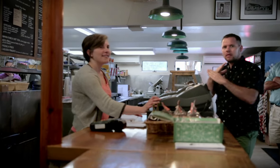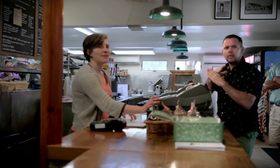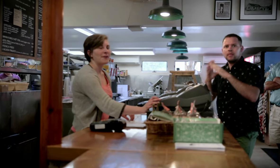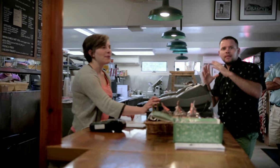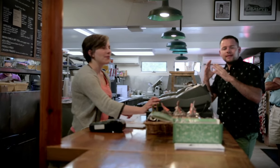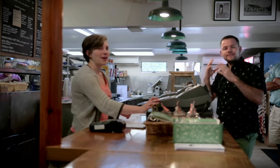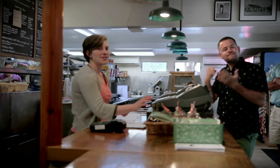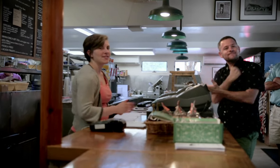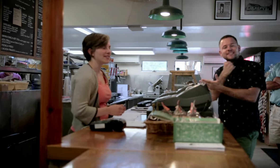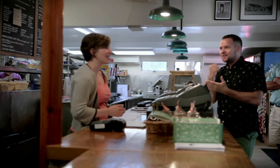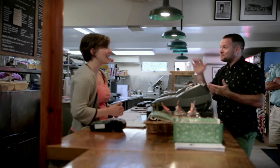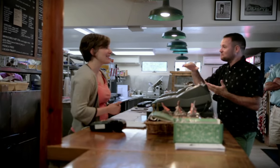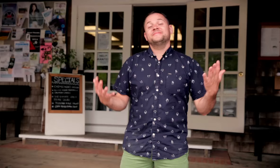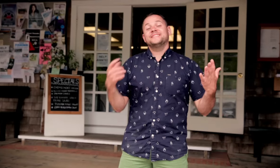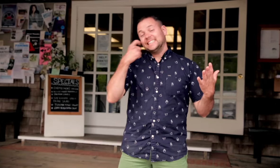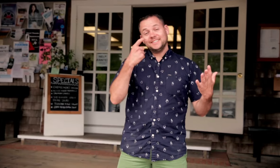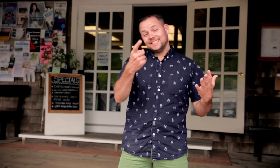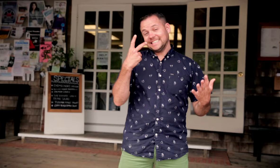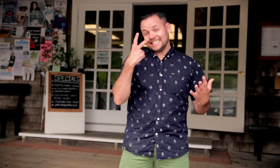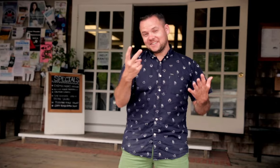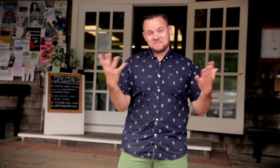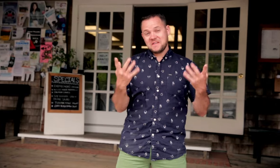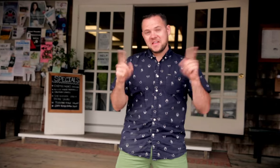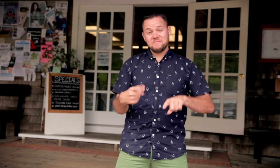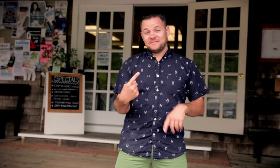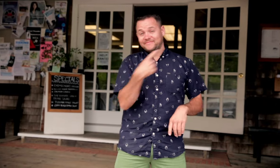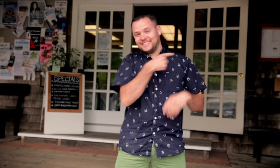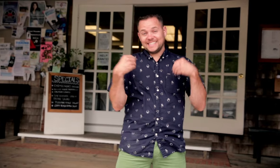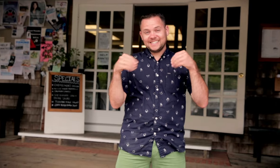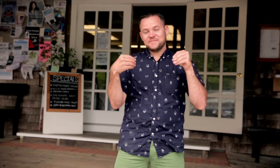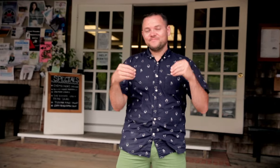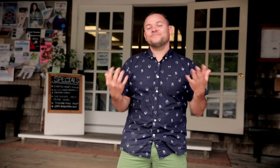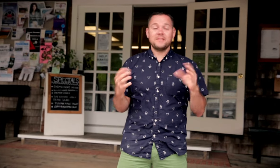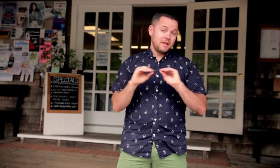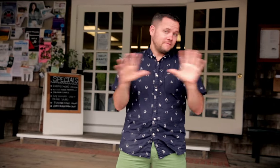Without any barriers. Darn! You just saw what happened back there at the store.